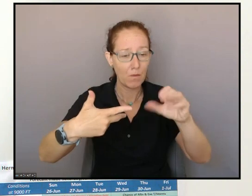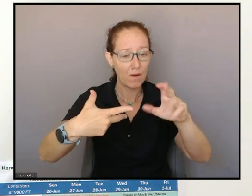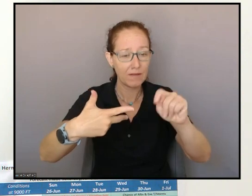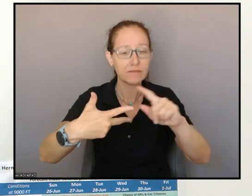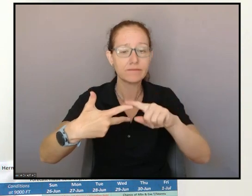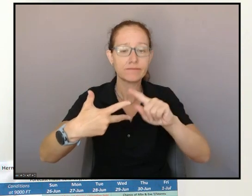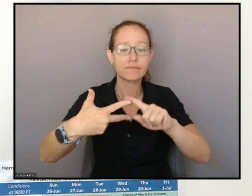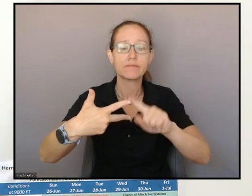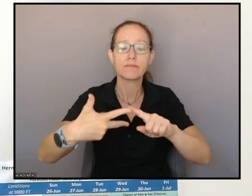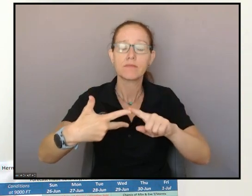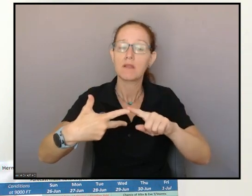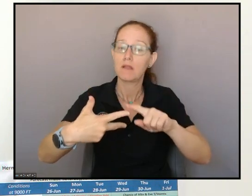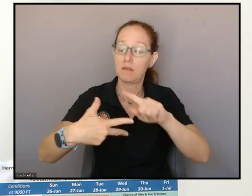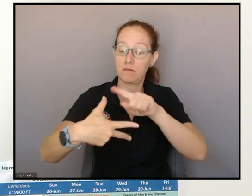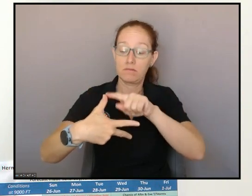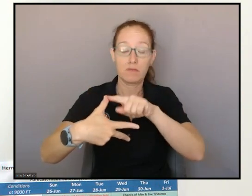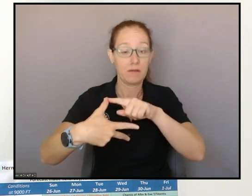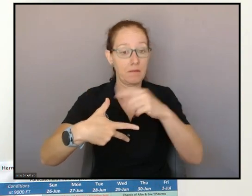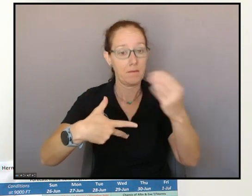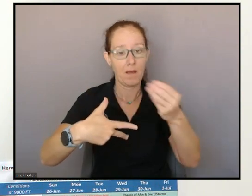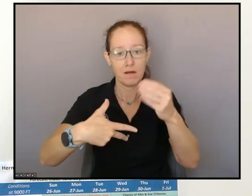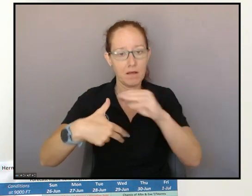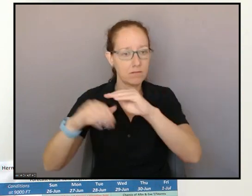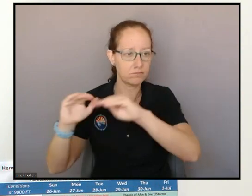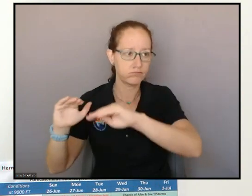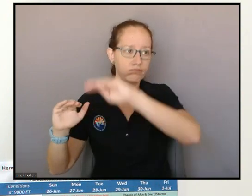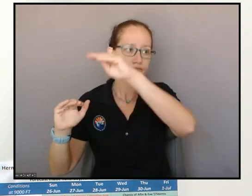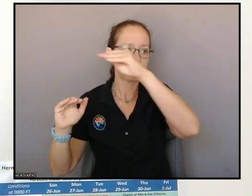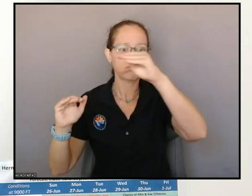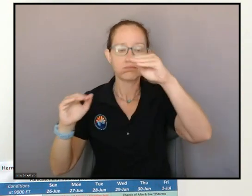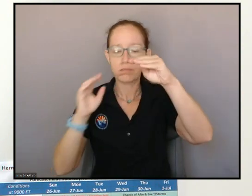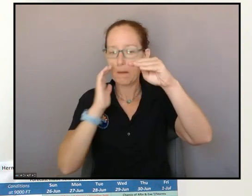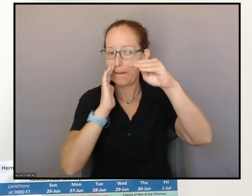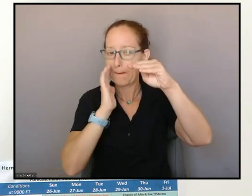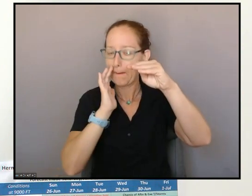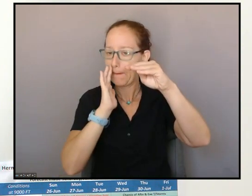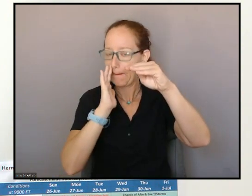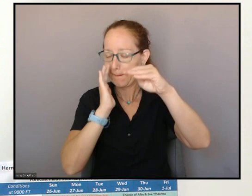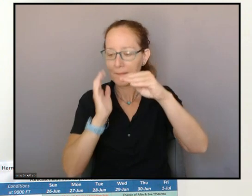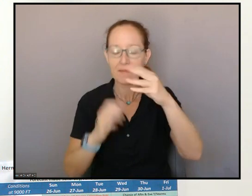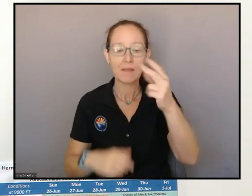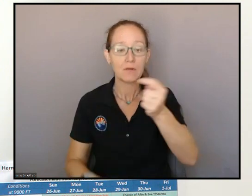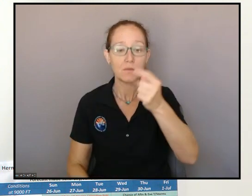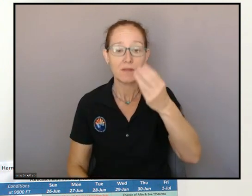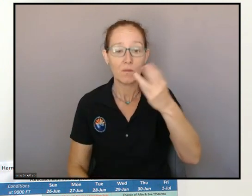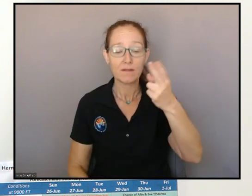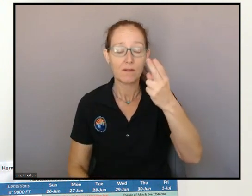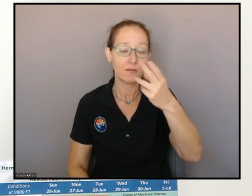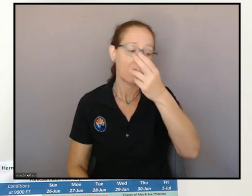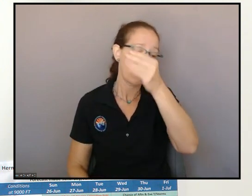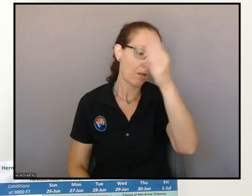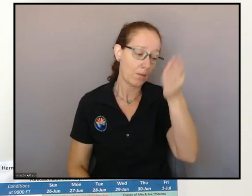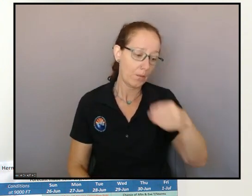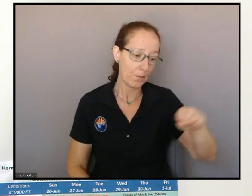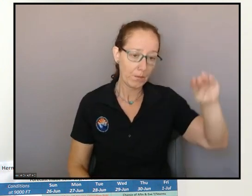pretty high. But we do see that dip Tuesday, Wednesday, and into Thursday. So, it drops a little bit. Doesn't drop completely.